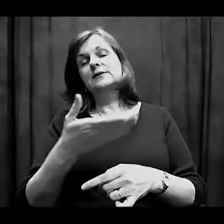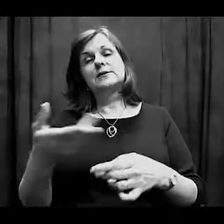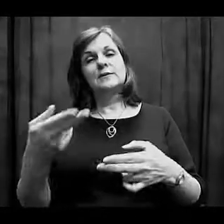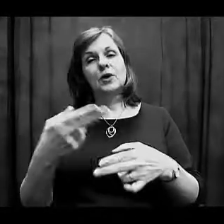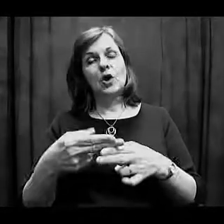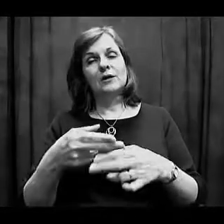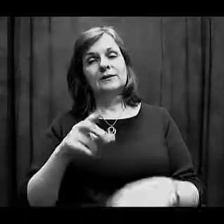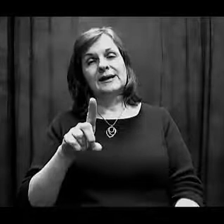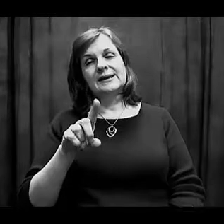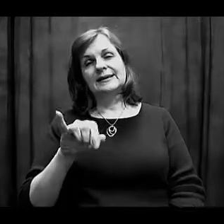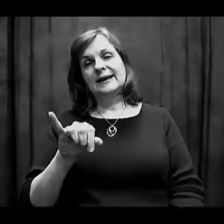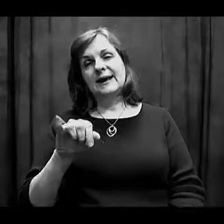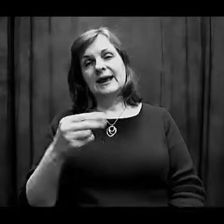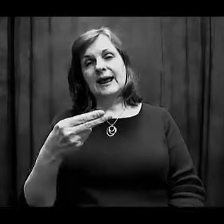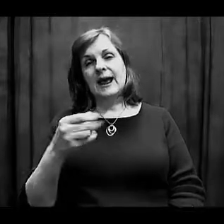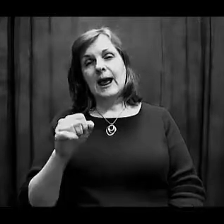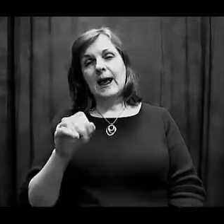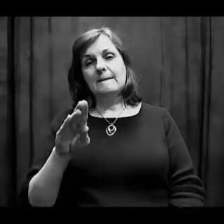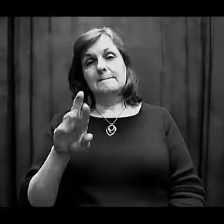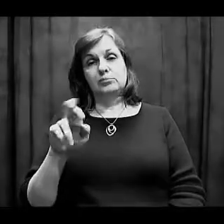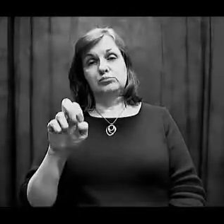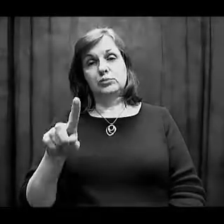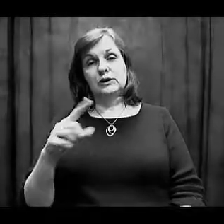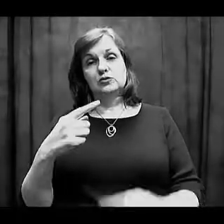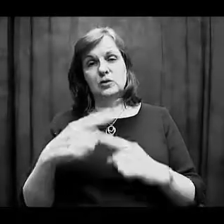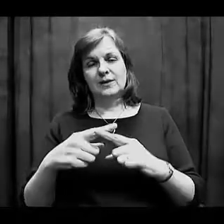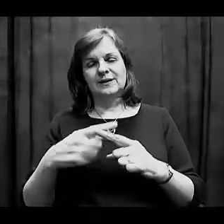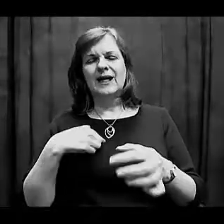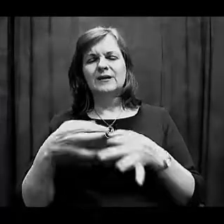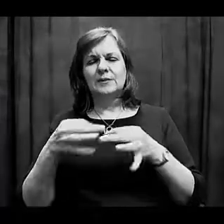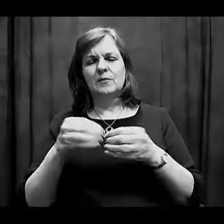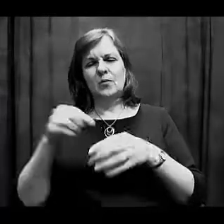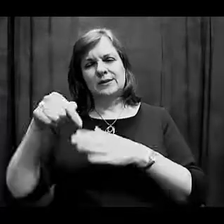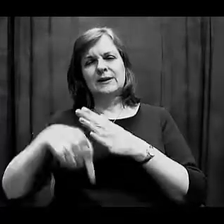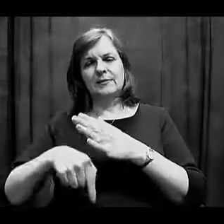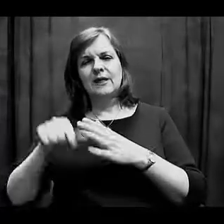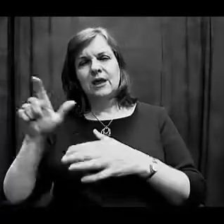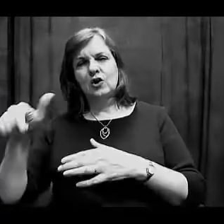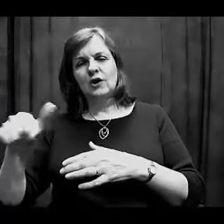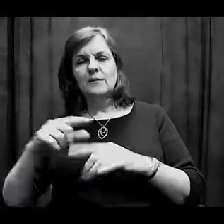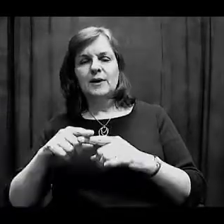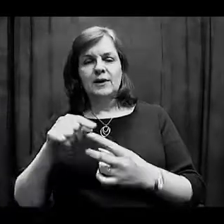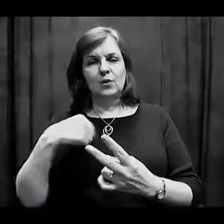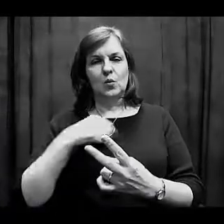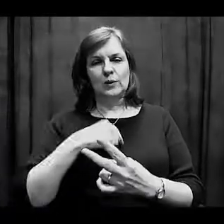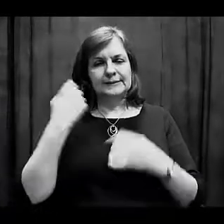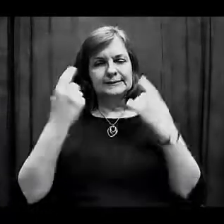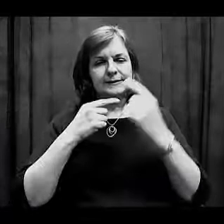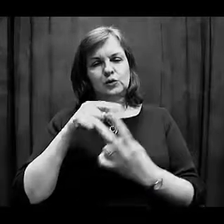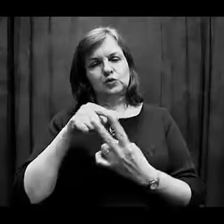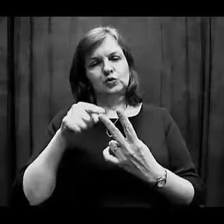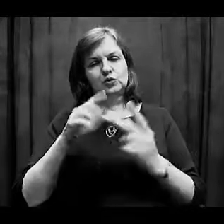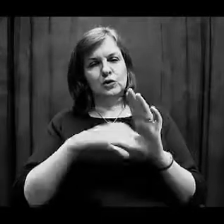this is actually something, called a dihybrid cross - we will get in to these later -- this considers two traits